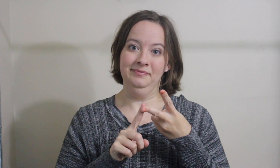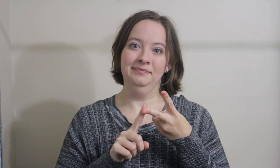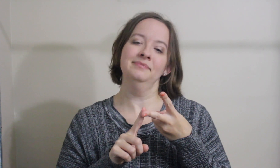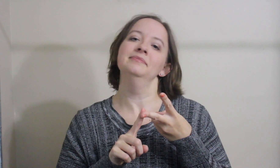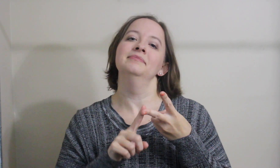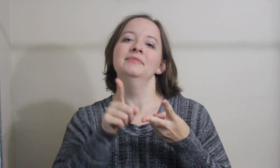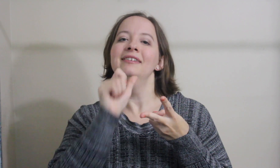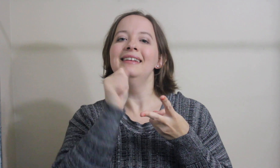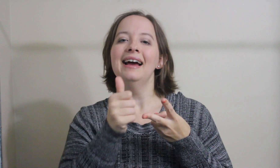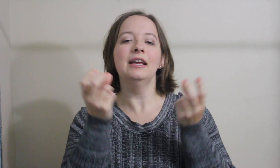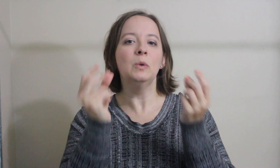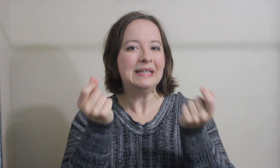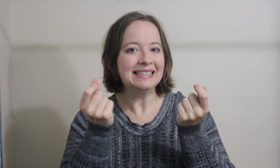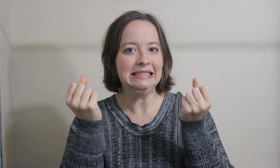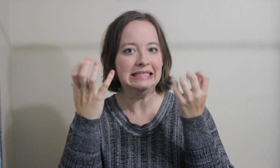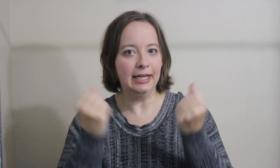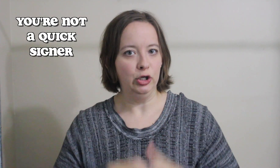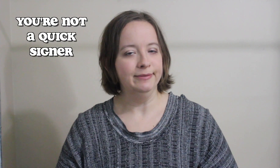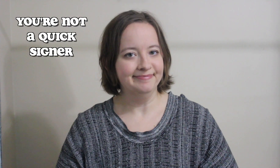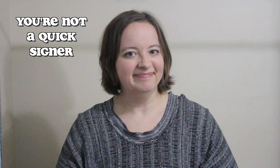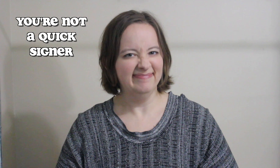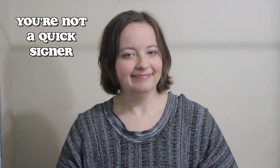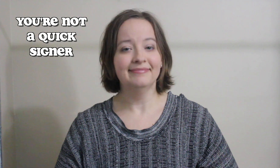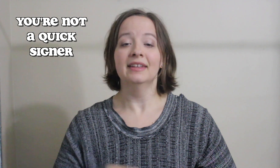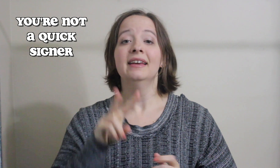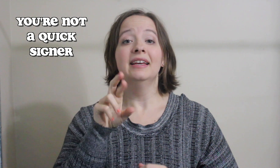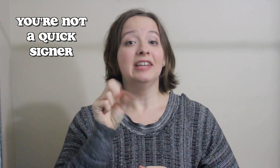Second, you're not a quick signer.